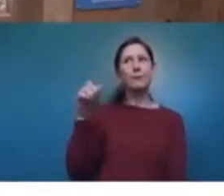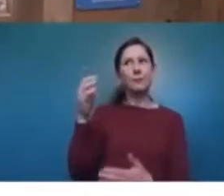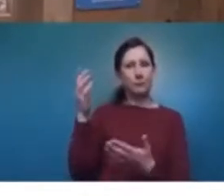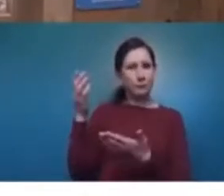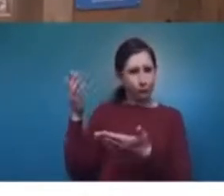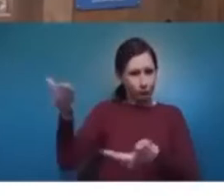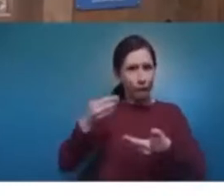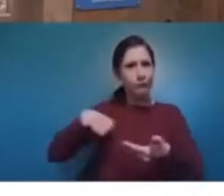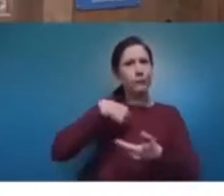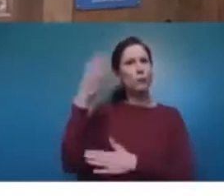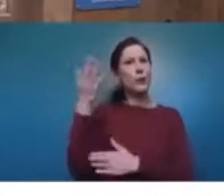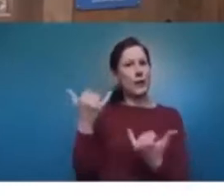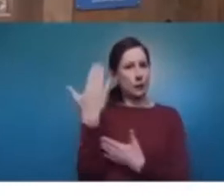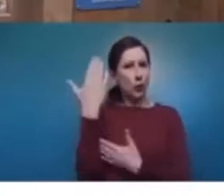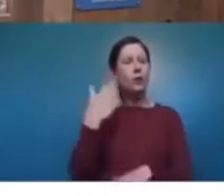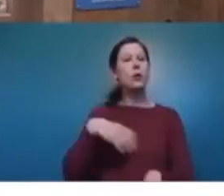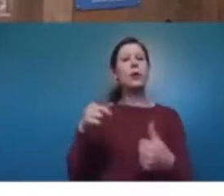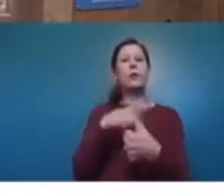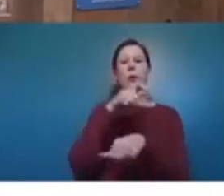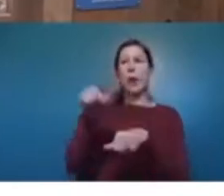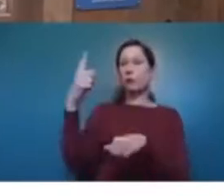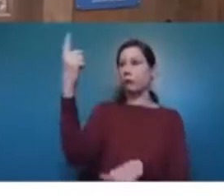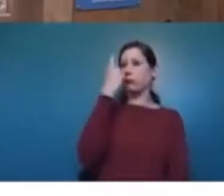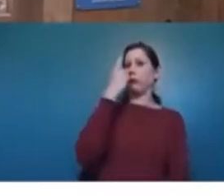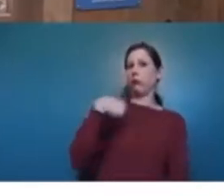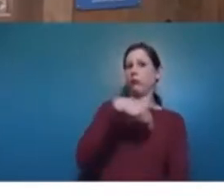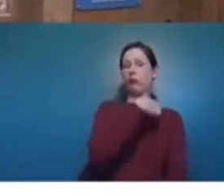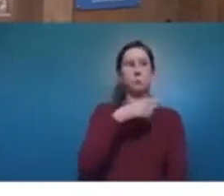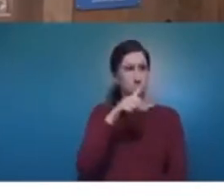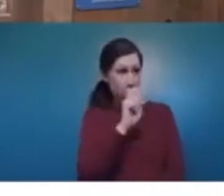this morning. When we were first approached by the ACAC to talk